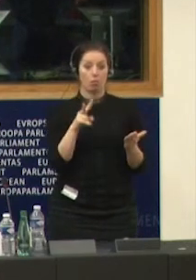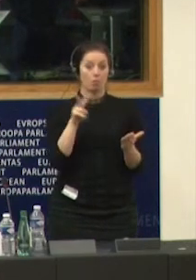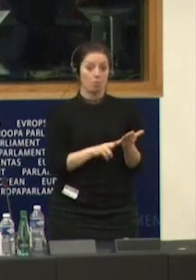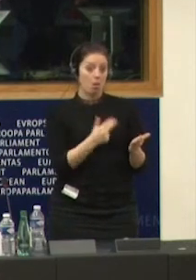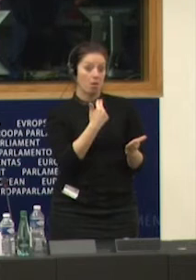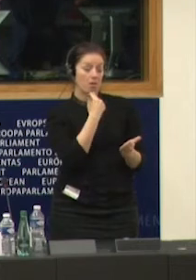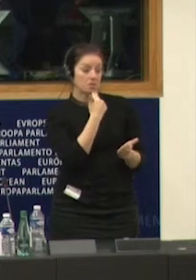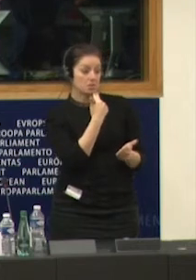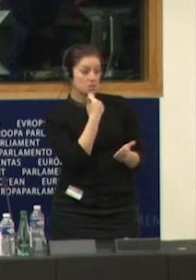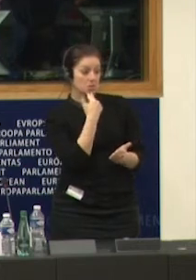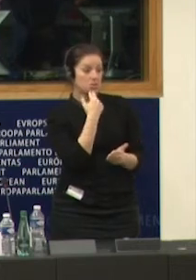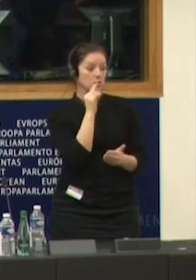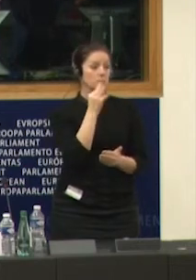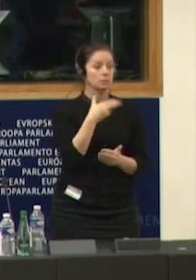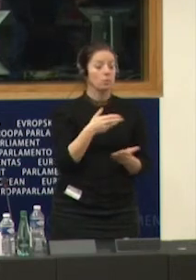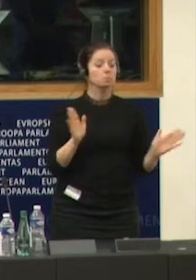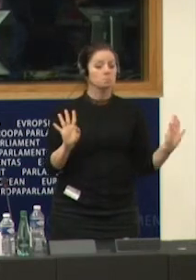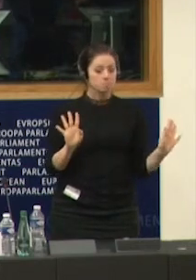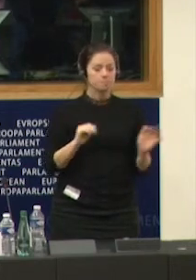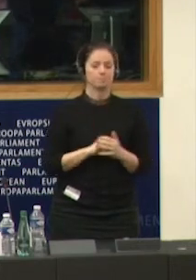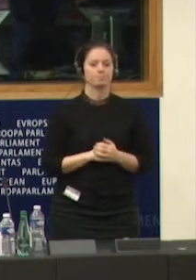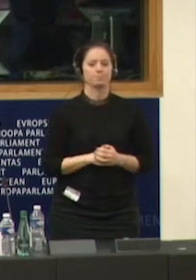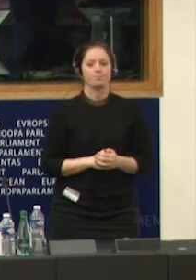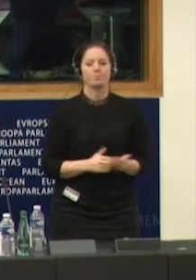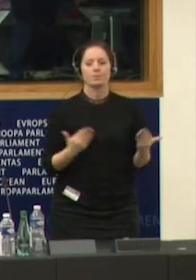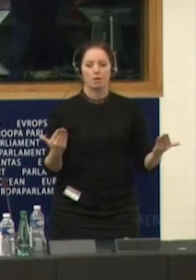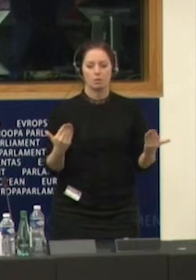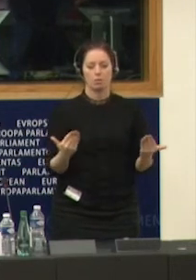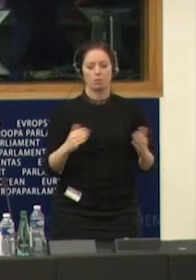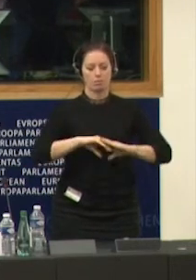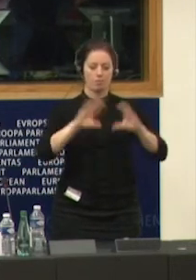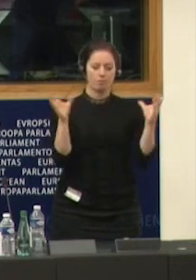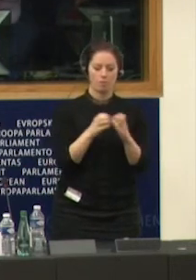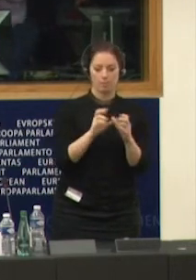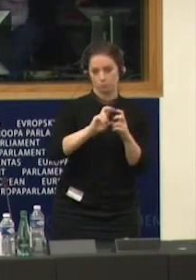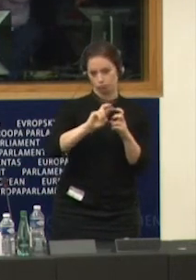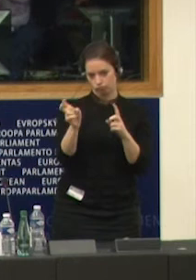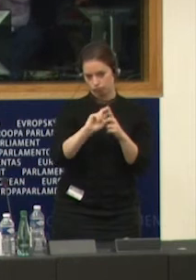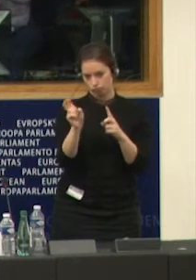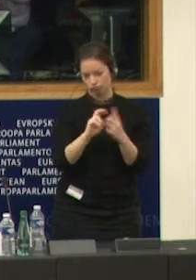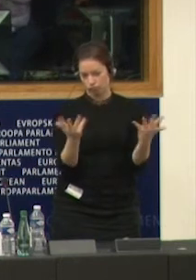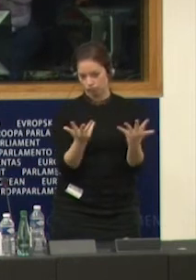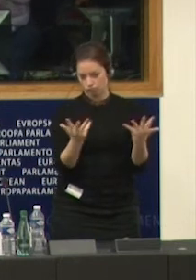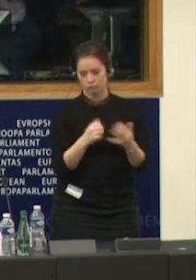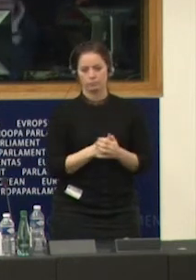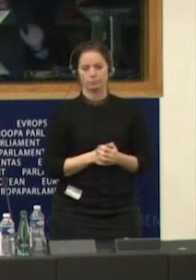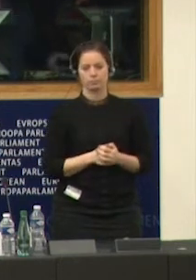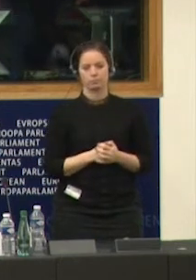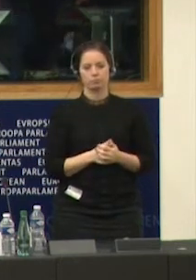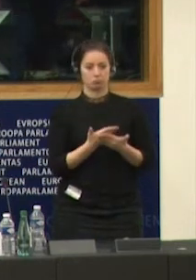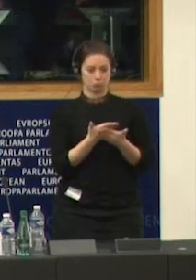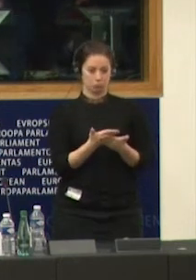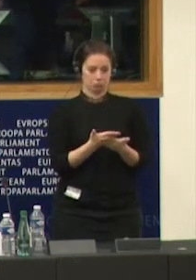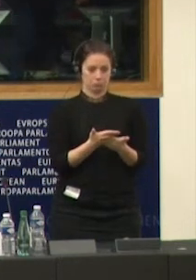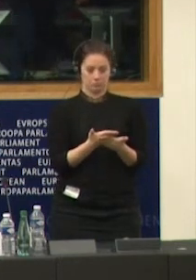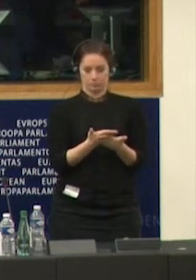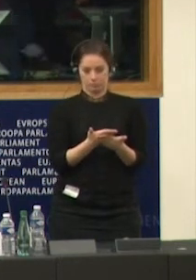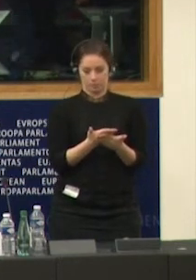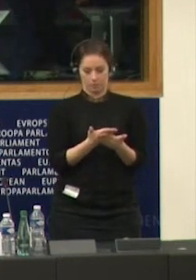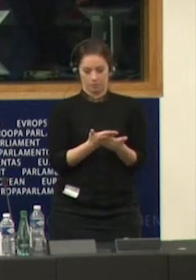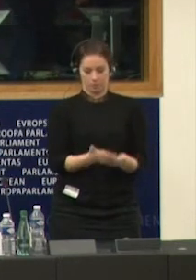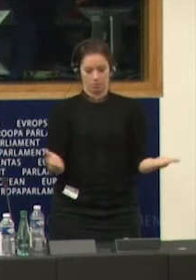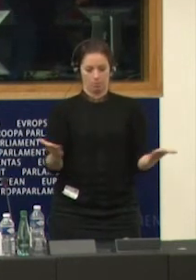Access for young people, with disabilities, has to go through the work agencies. They have rehabilitation teams who act as job coaches